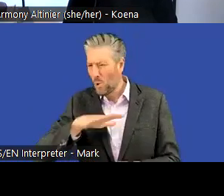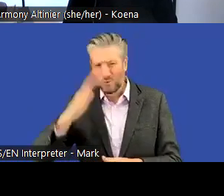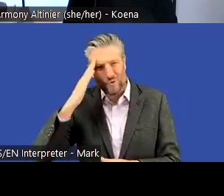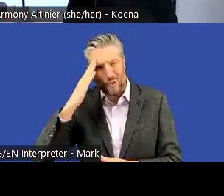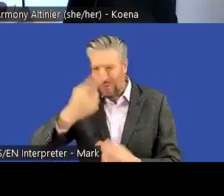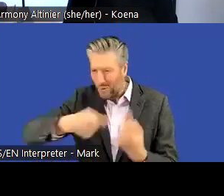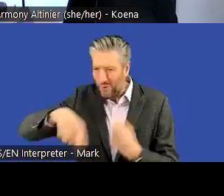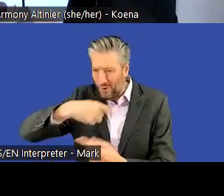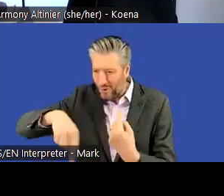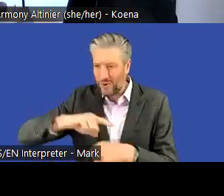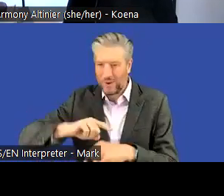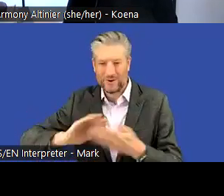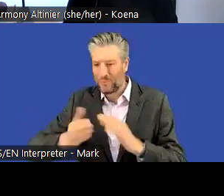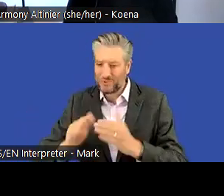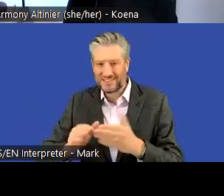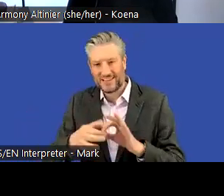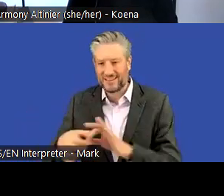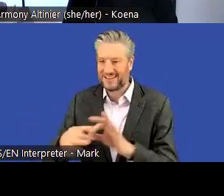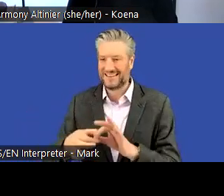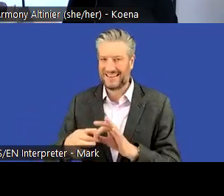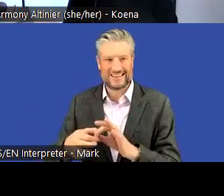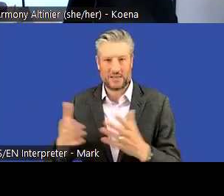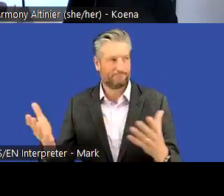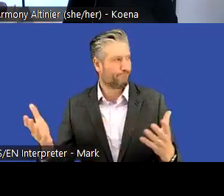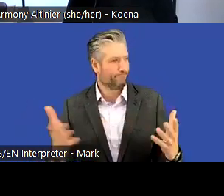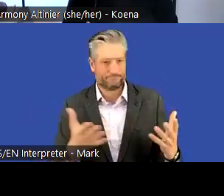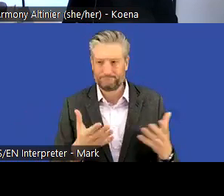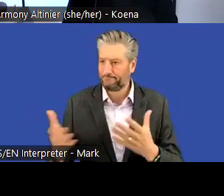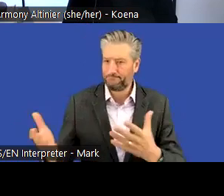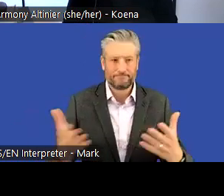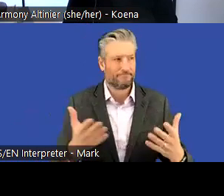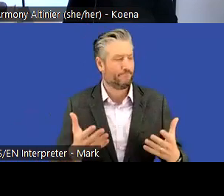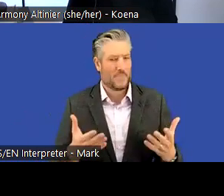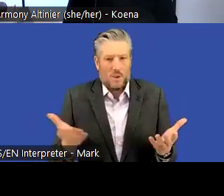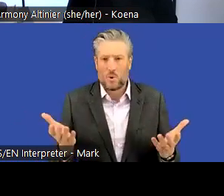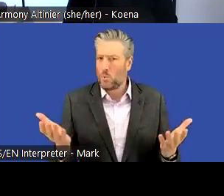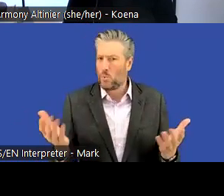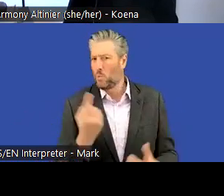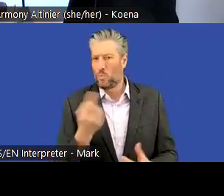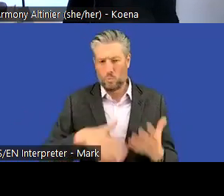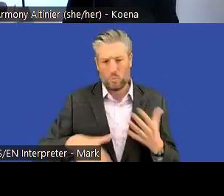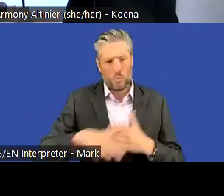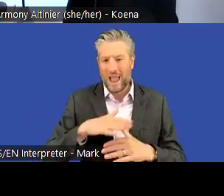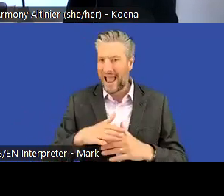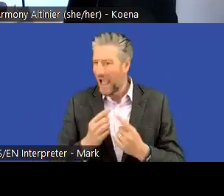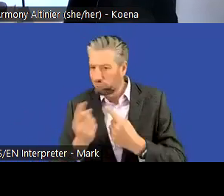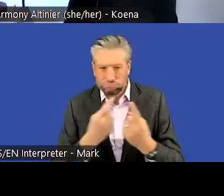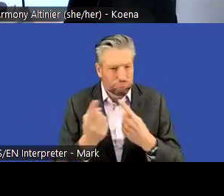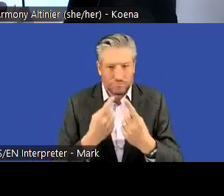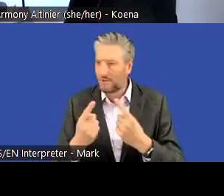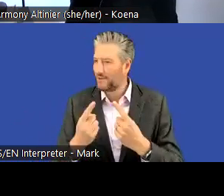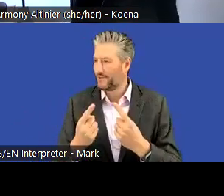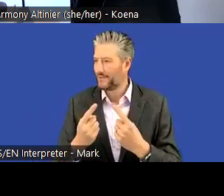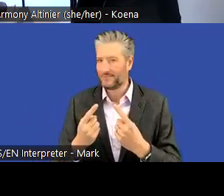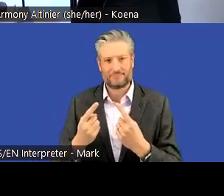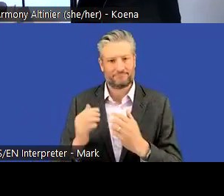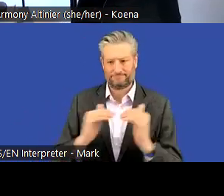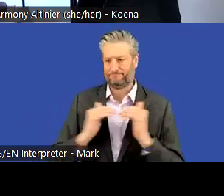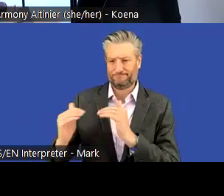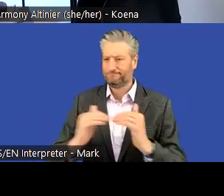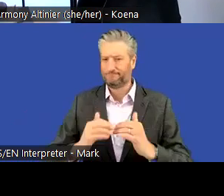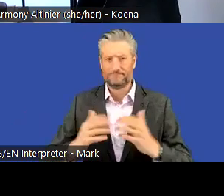now to really communicate on a neutral field.